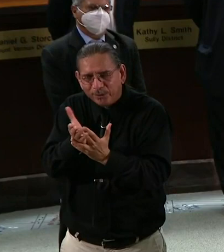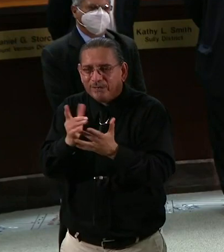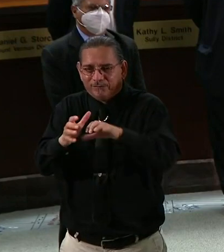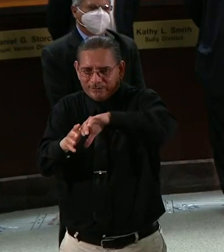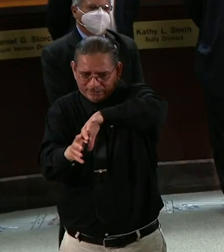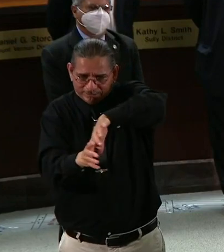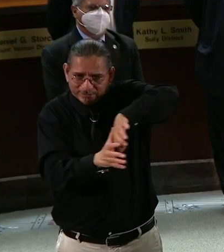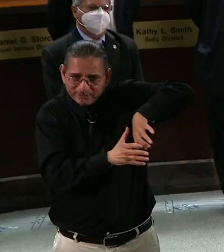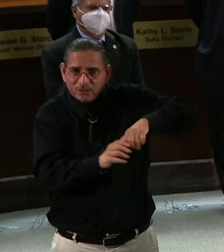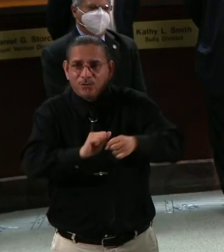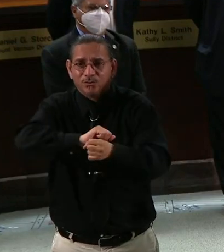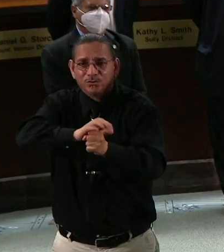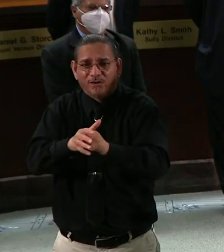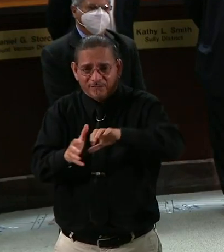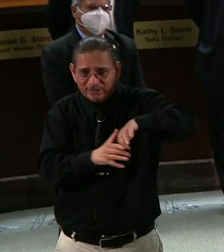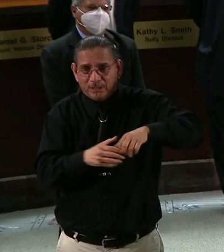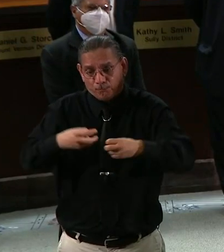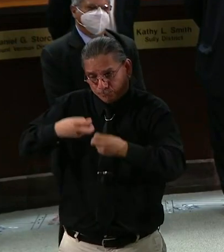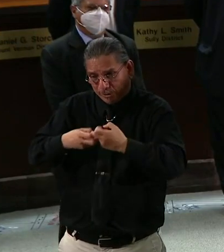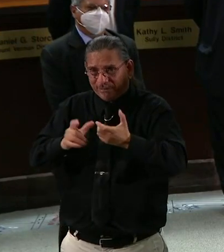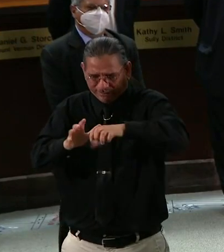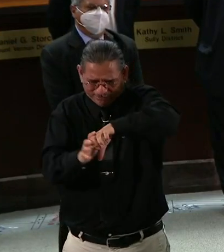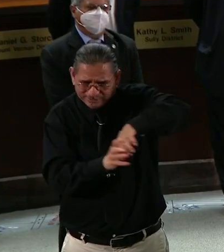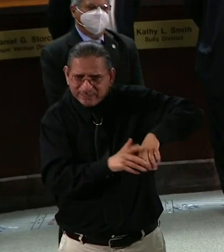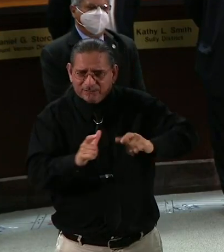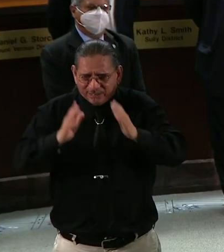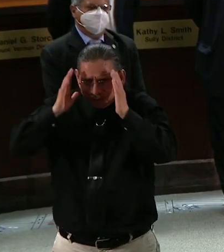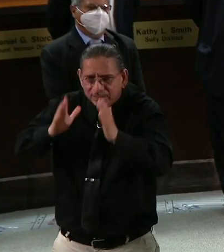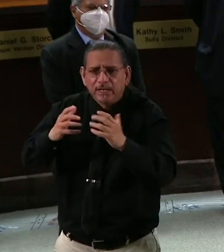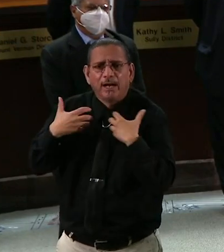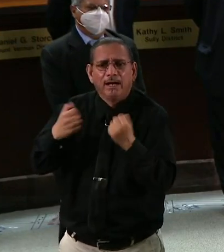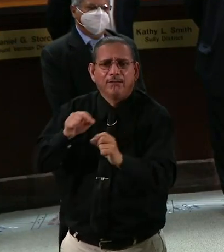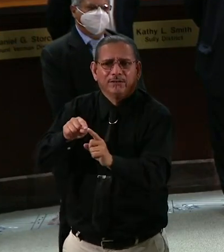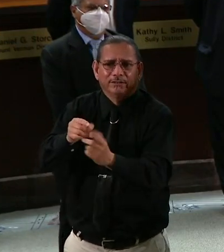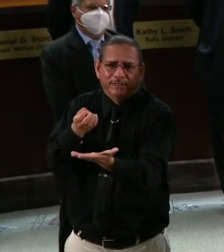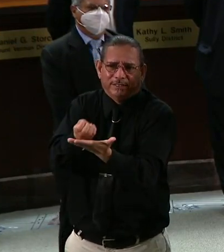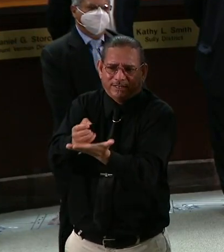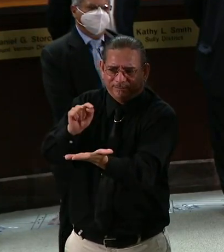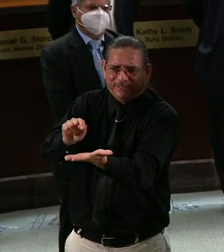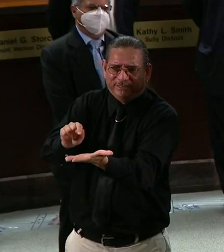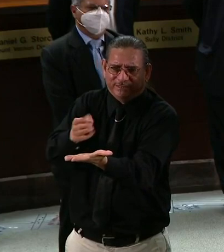HEALTH CRISIS BEHIND US SO THAT WE CAN- RECOVER ICONOMI HAVE